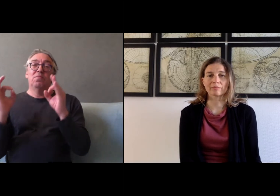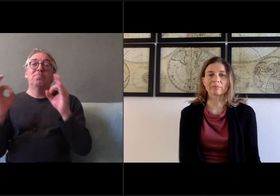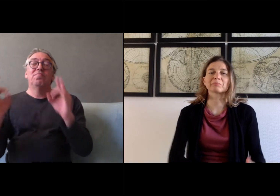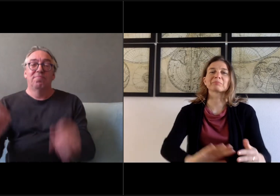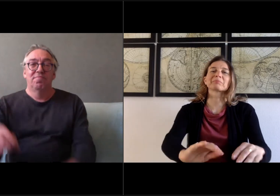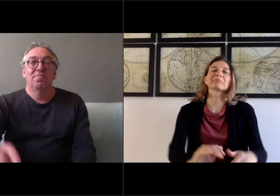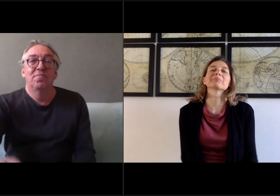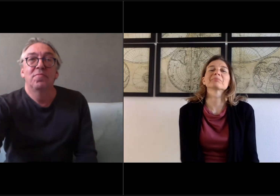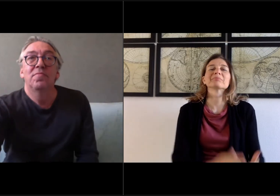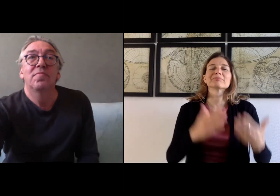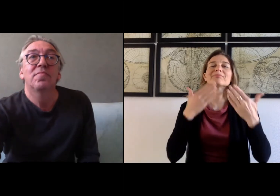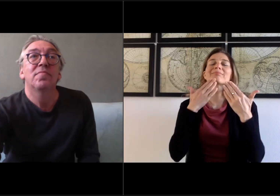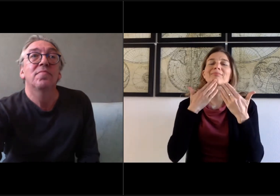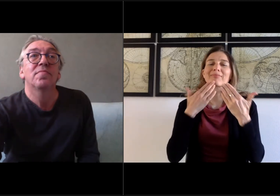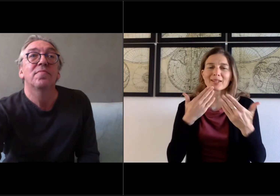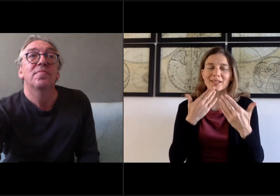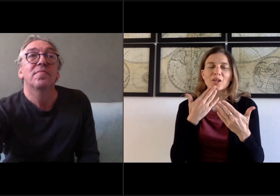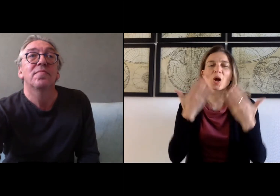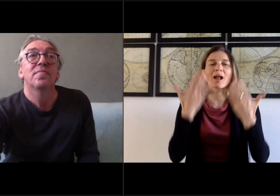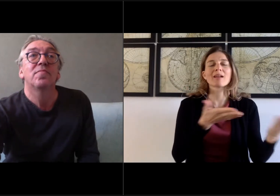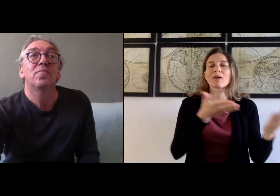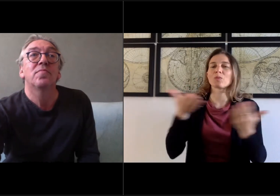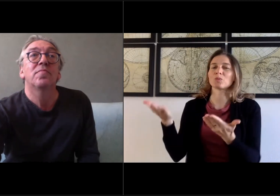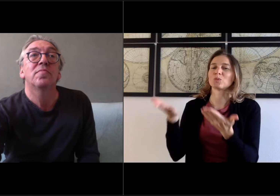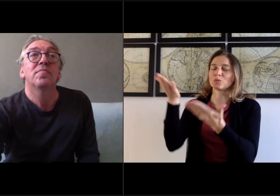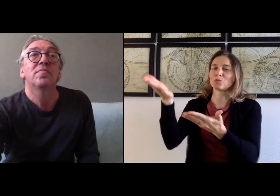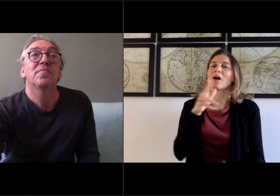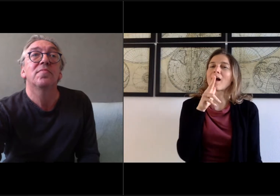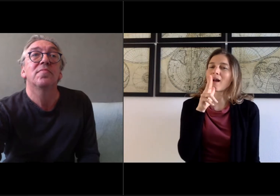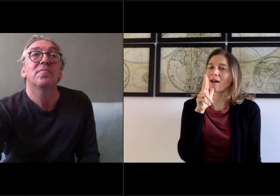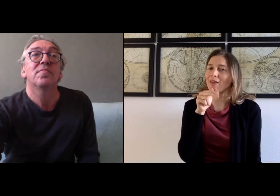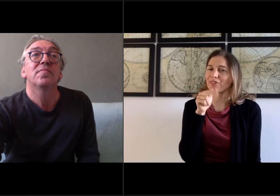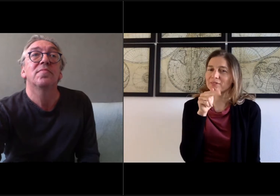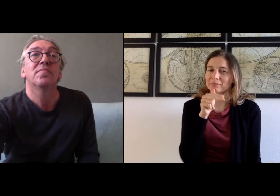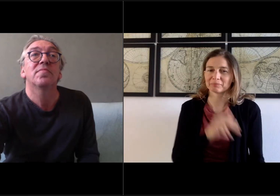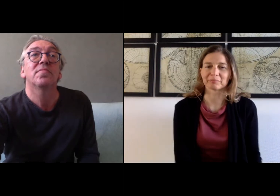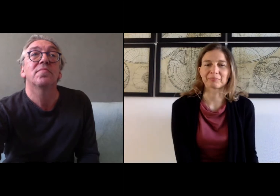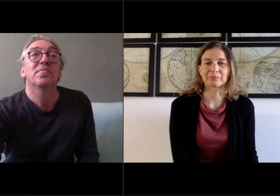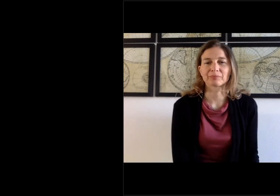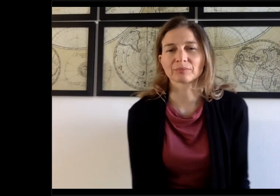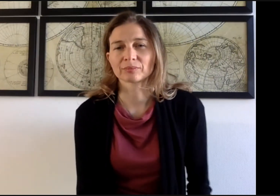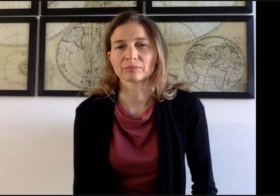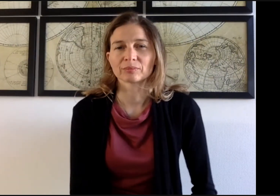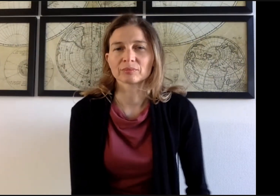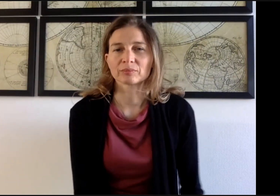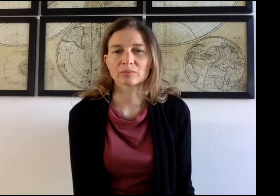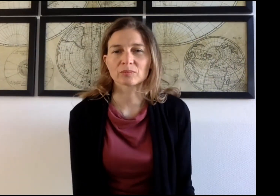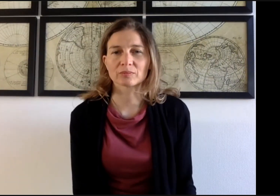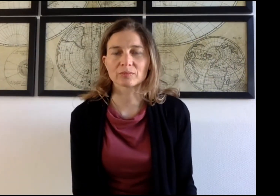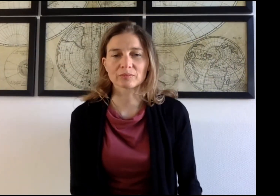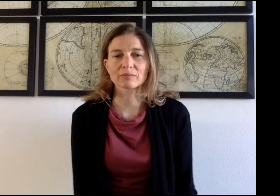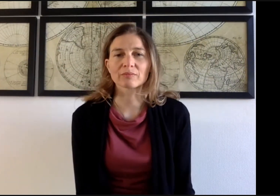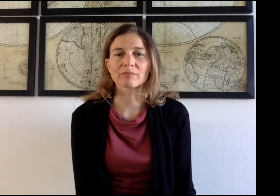I'll now pass the floor to Catherine Naughton. We aren't turning on cameras to the speakers.